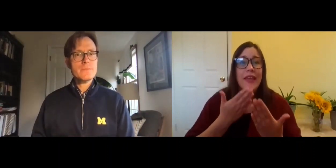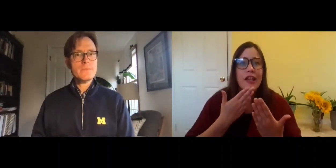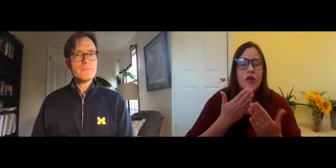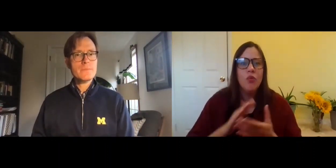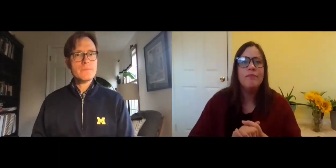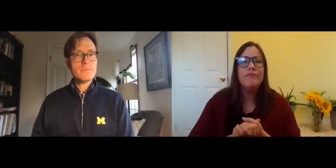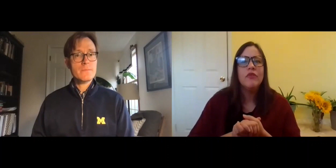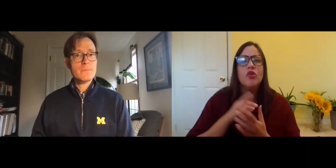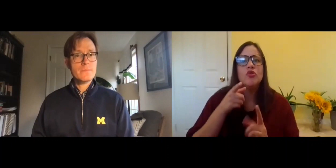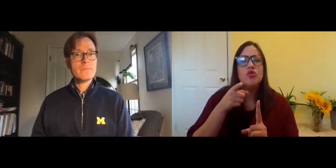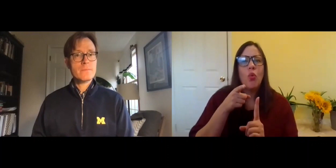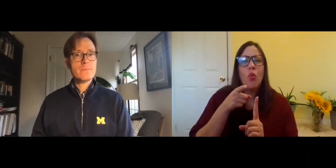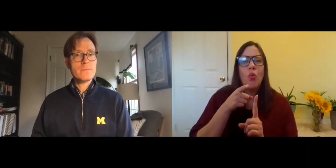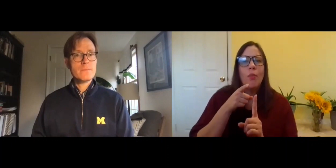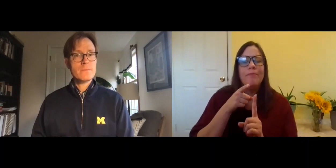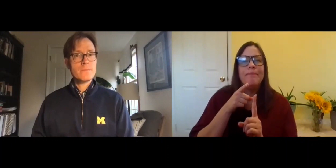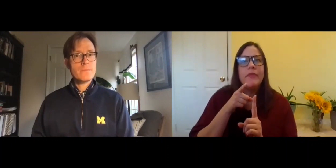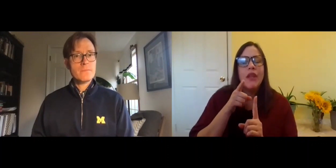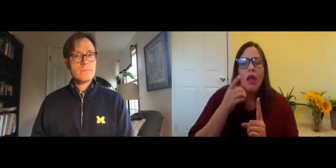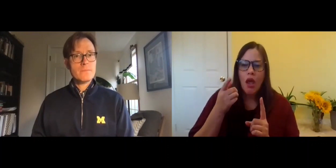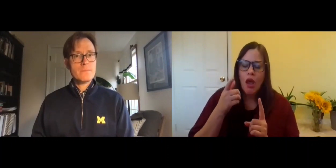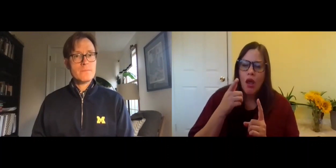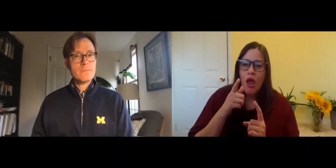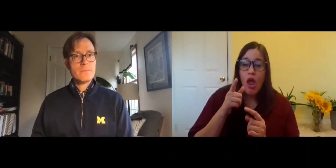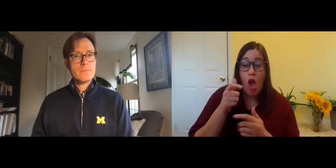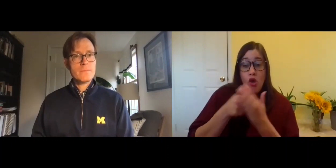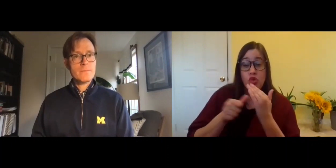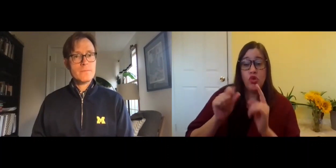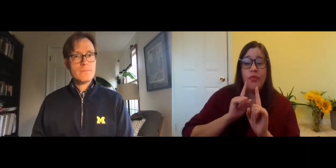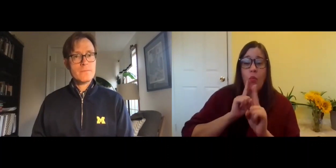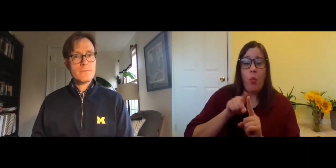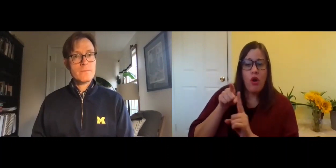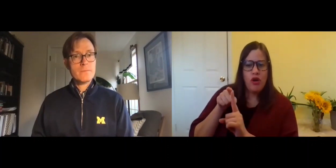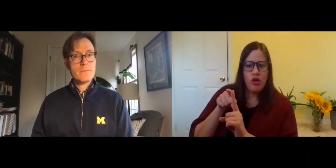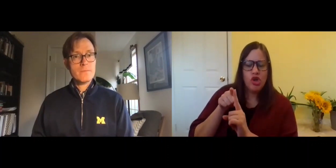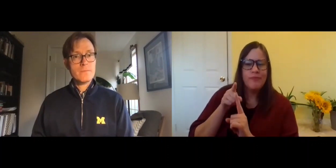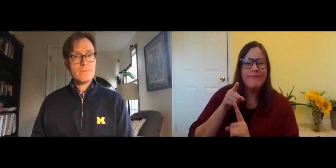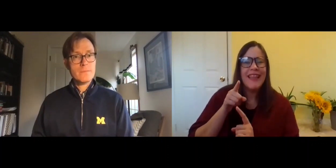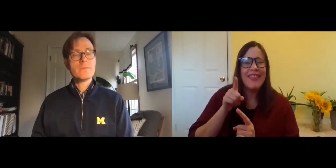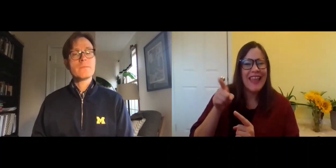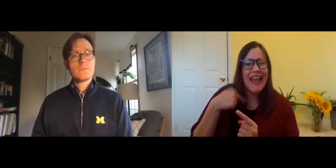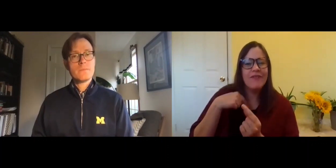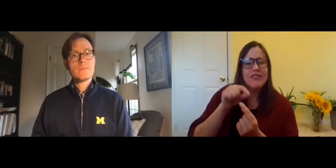Annie Urasky: Thank you.